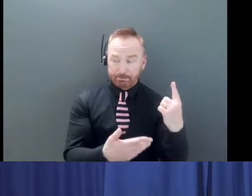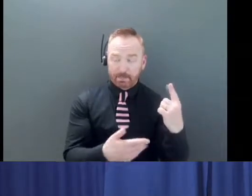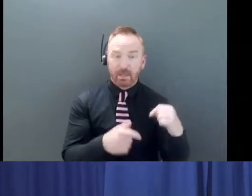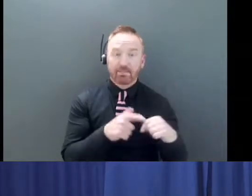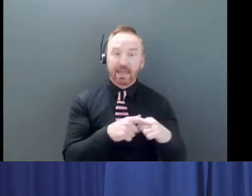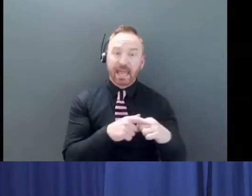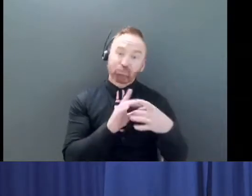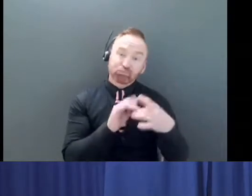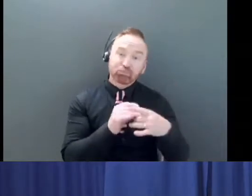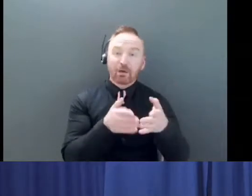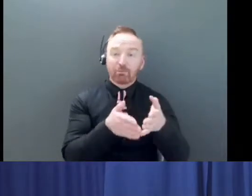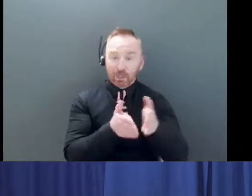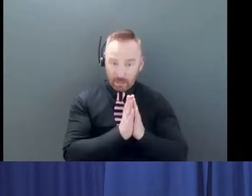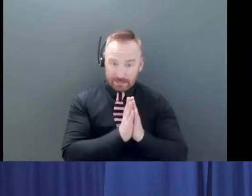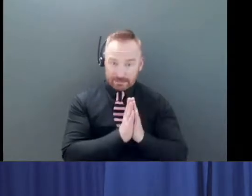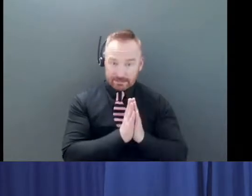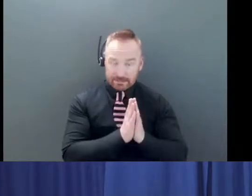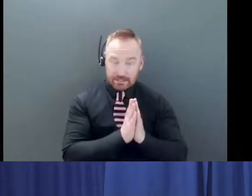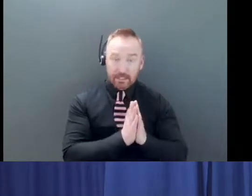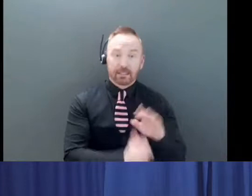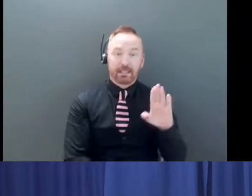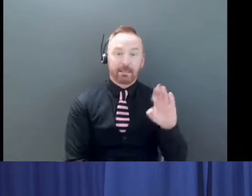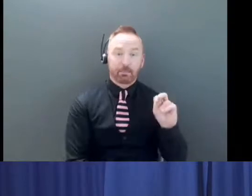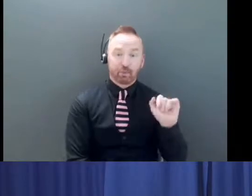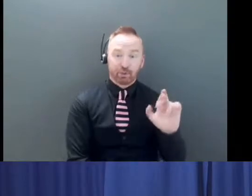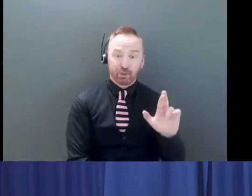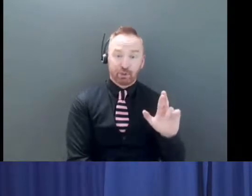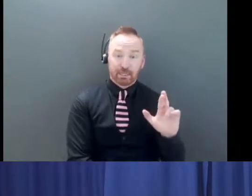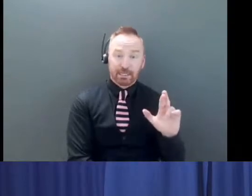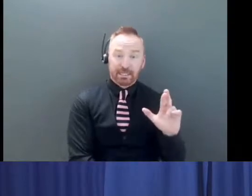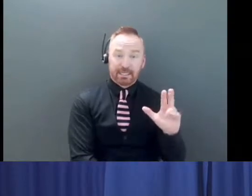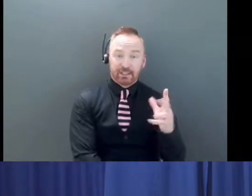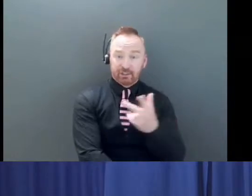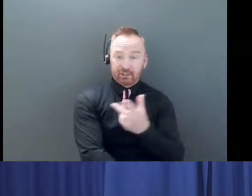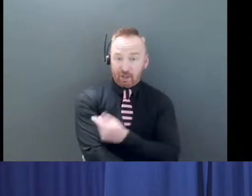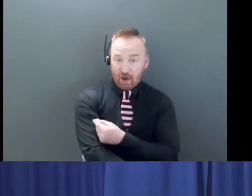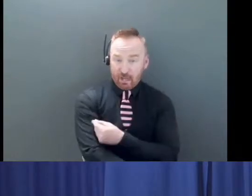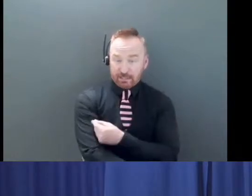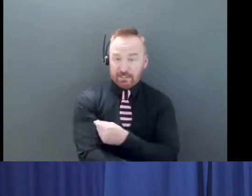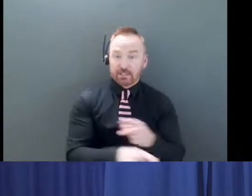put out an urgent request that booster shots not be contemplated before September to